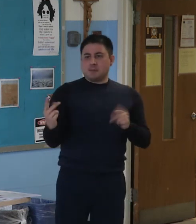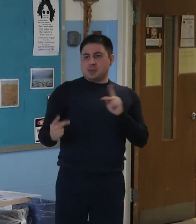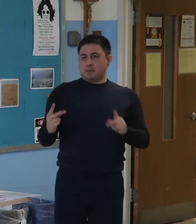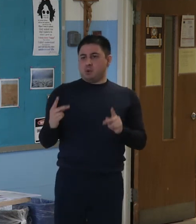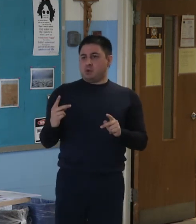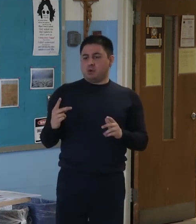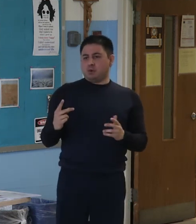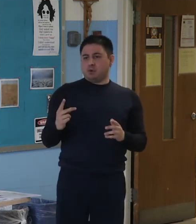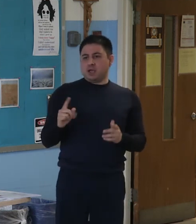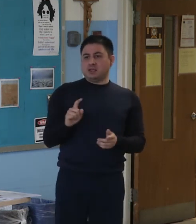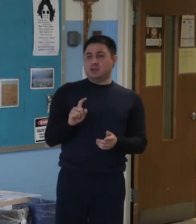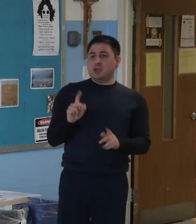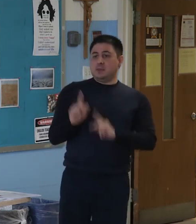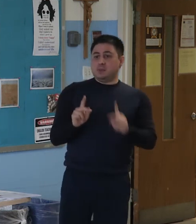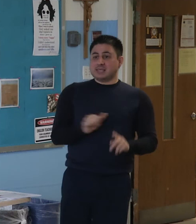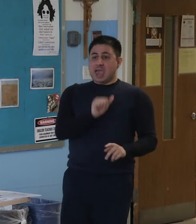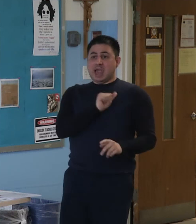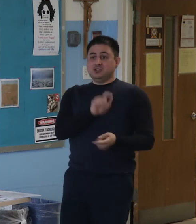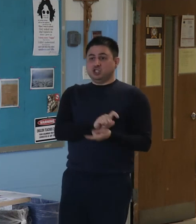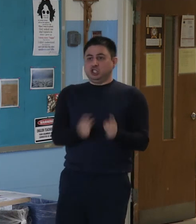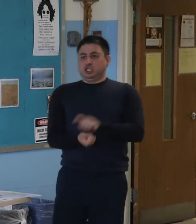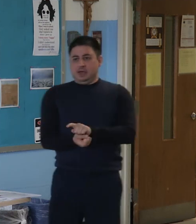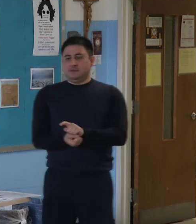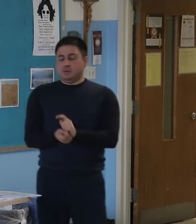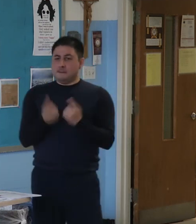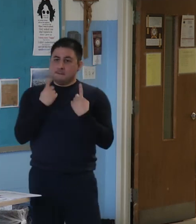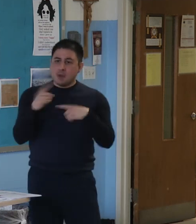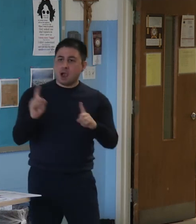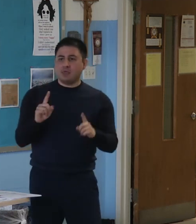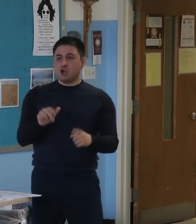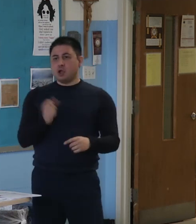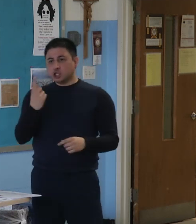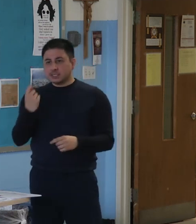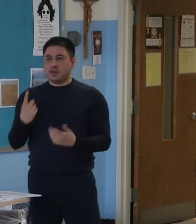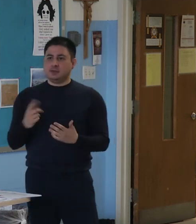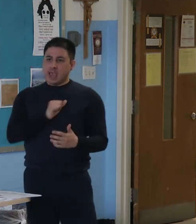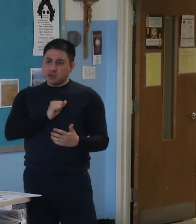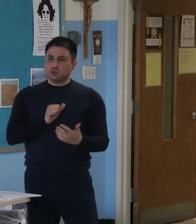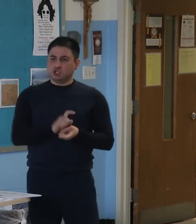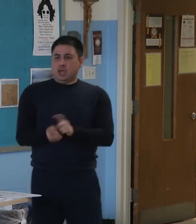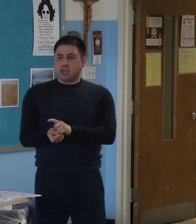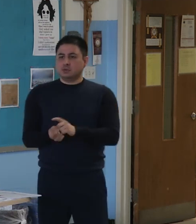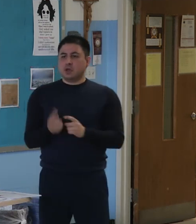shift in people's attitudes and understanding. I could remember at one